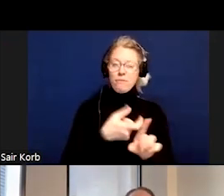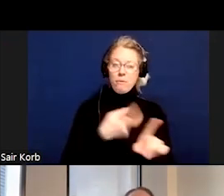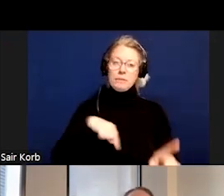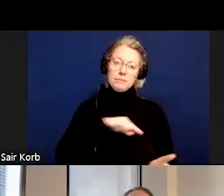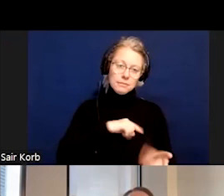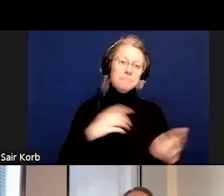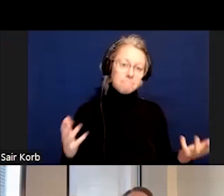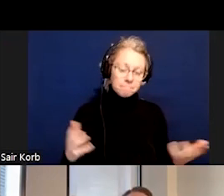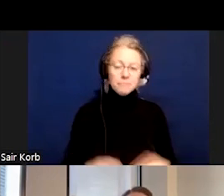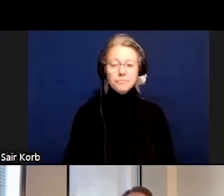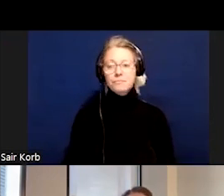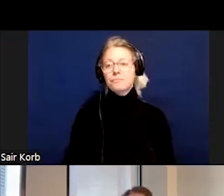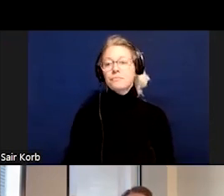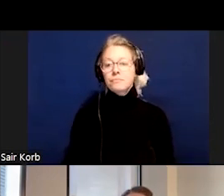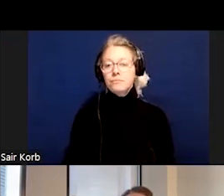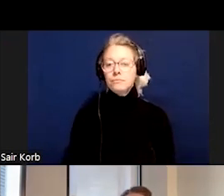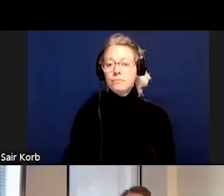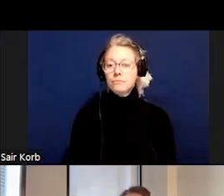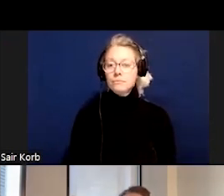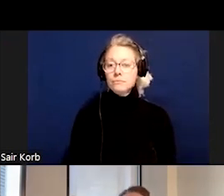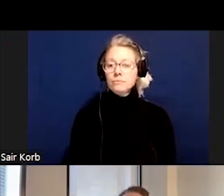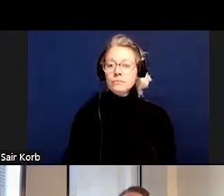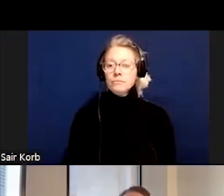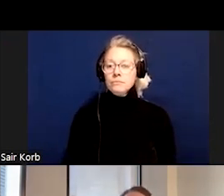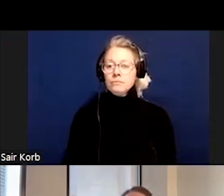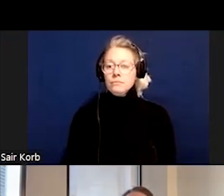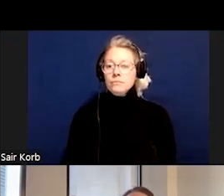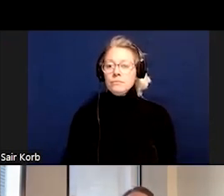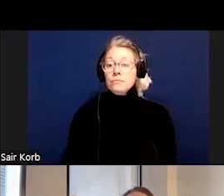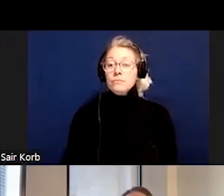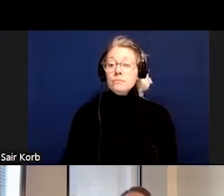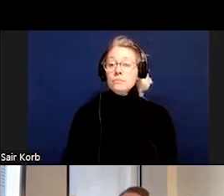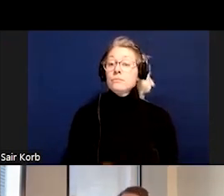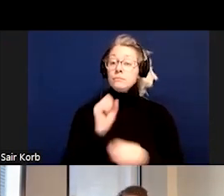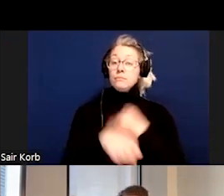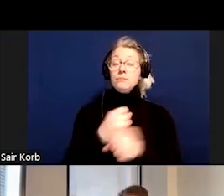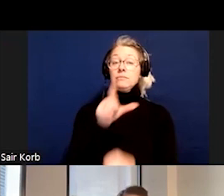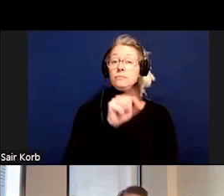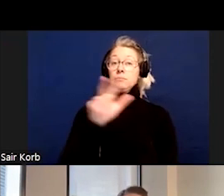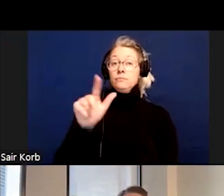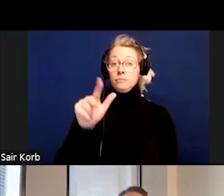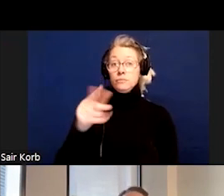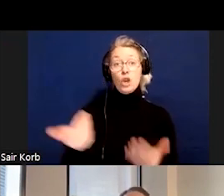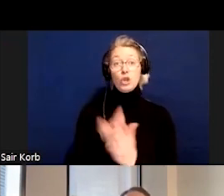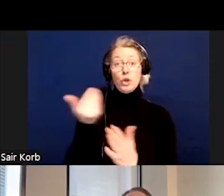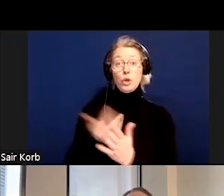In 2023, new clients will be onboarded to the Operating Grant Program. As I said, the